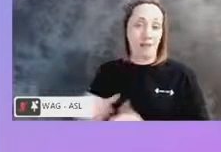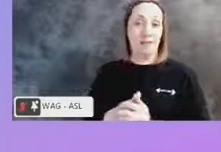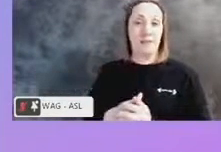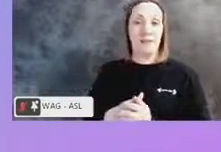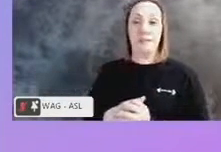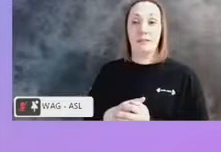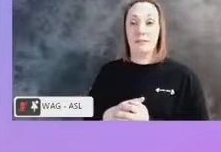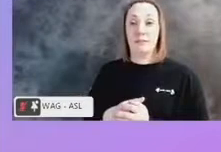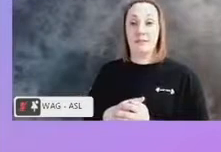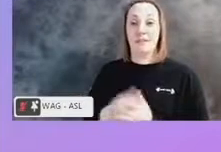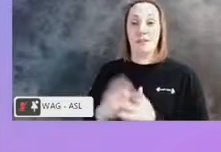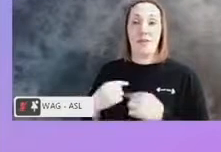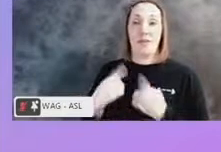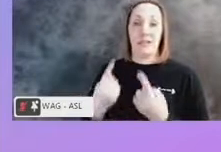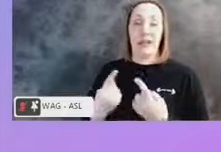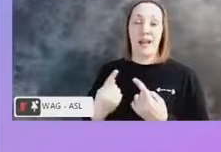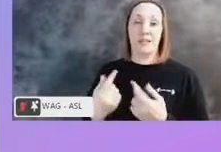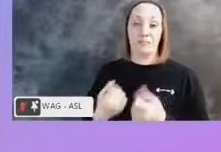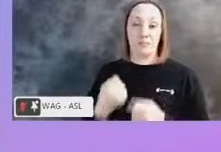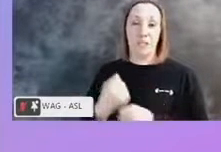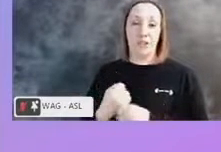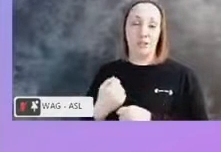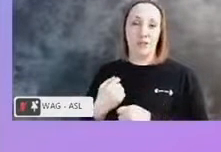have been publishing those interviews on that same